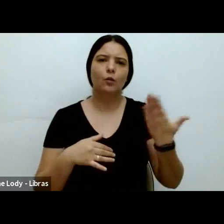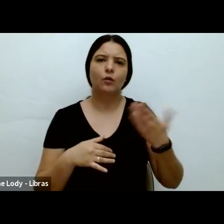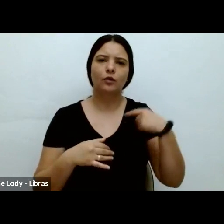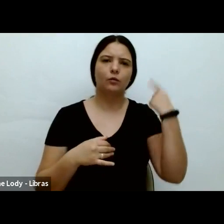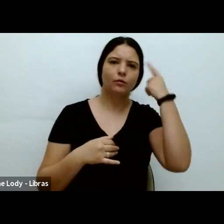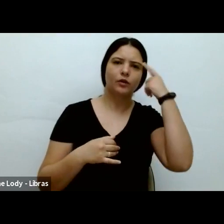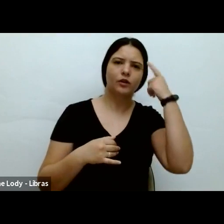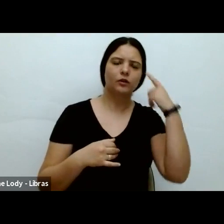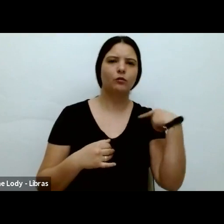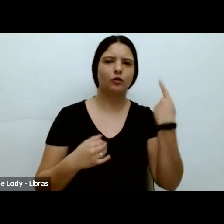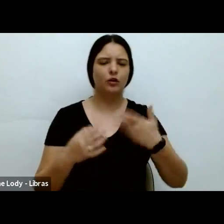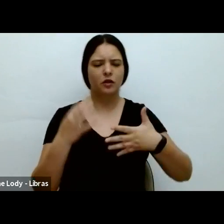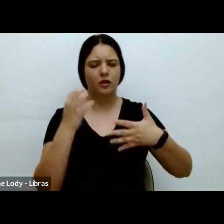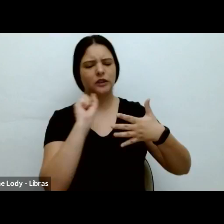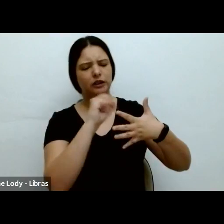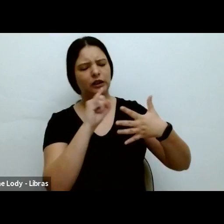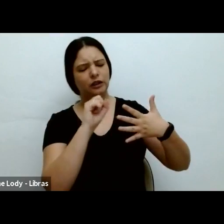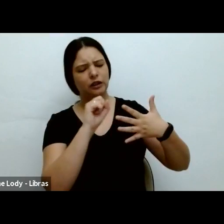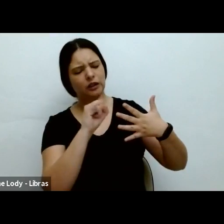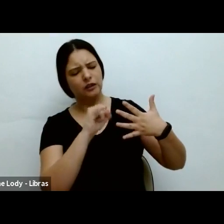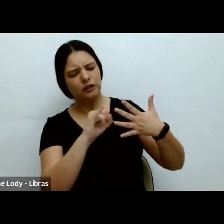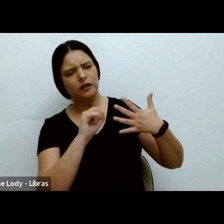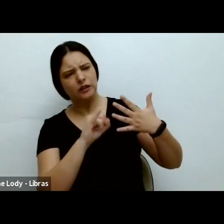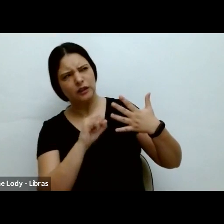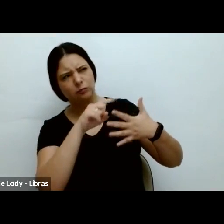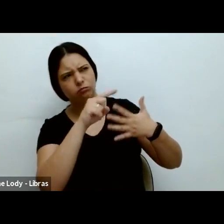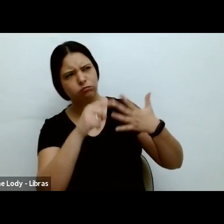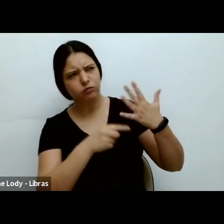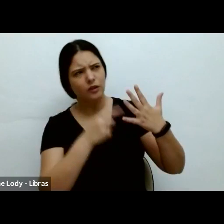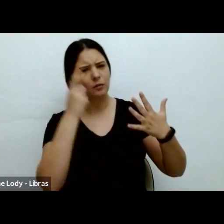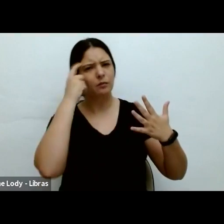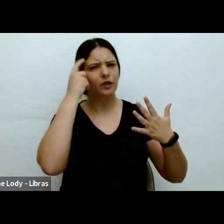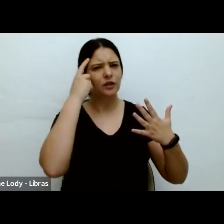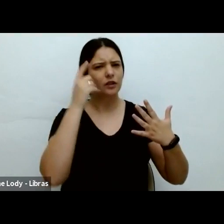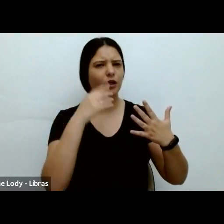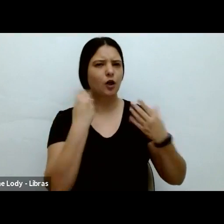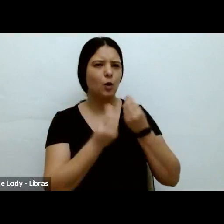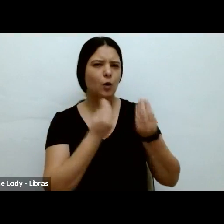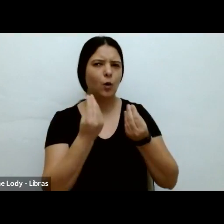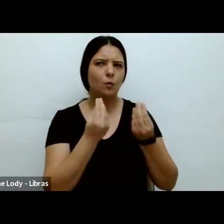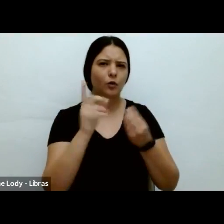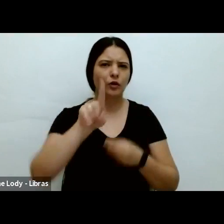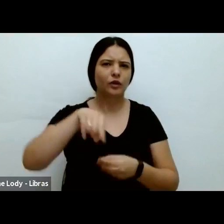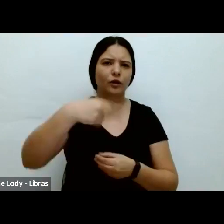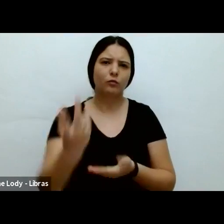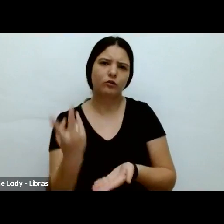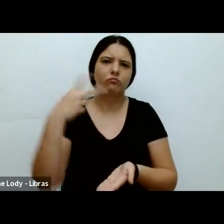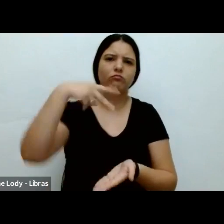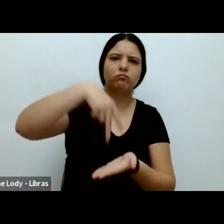bro, I bought this ease I bought this ease and. And we do the emergence And we do the emergence of the Pro we do the emergence of the